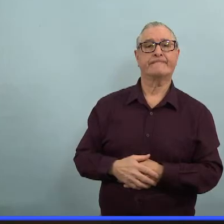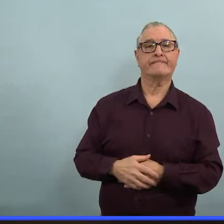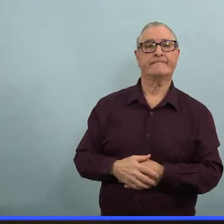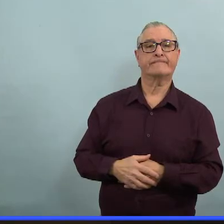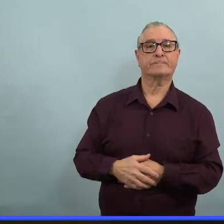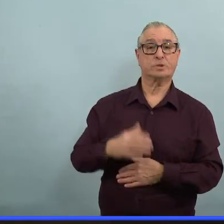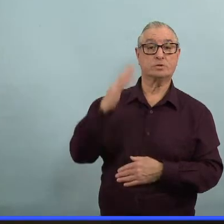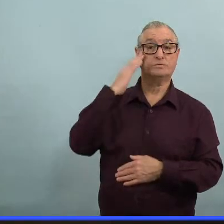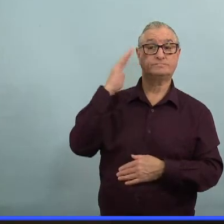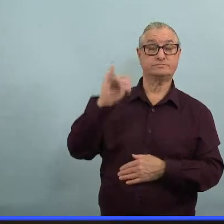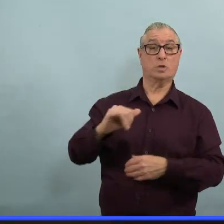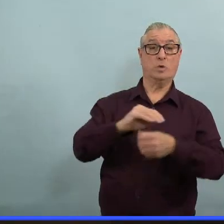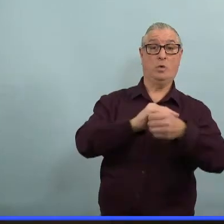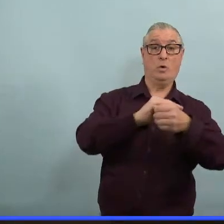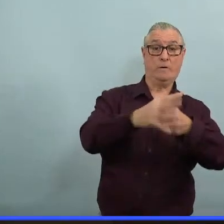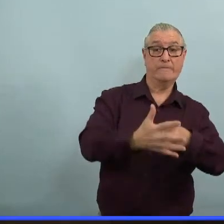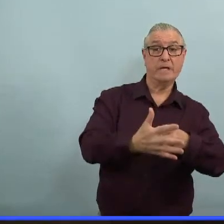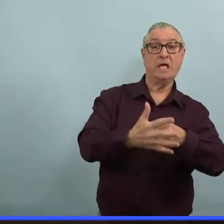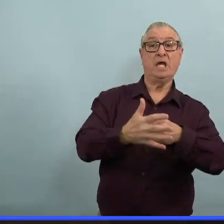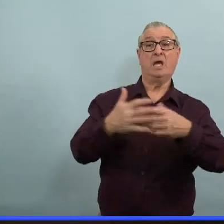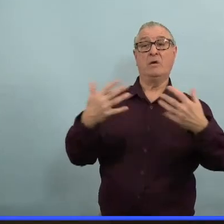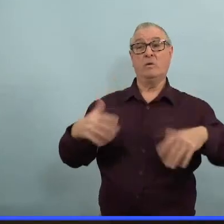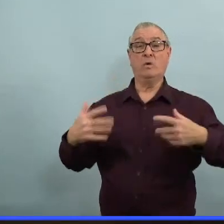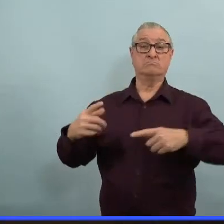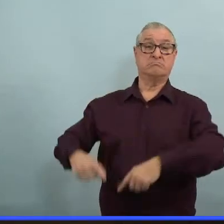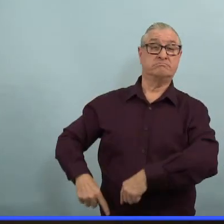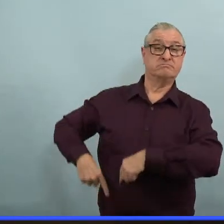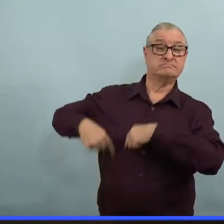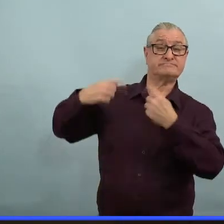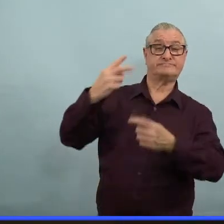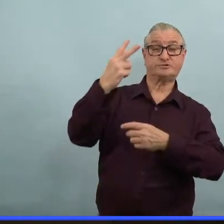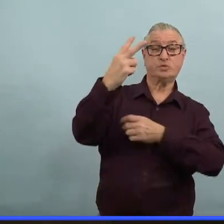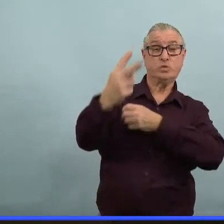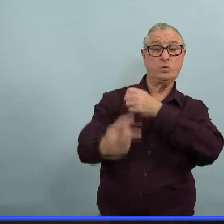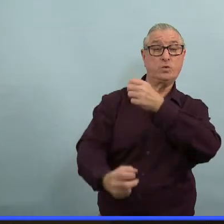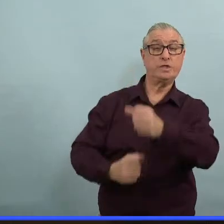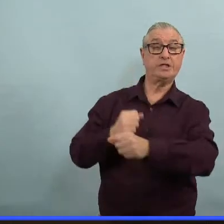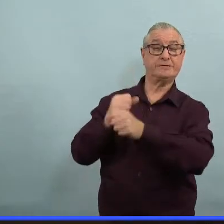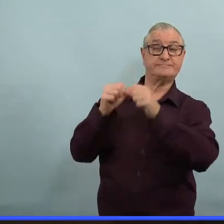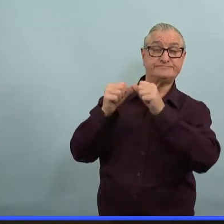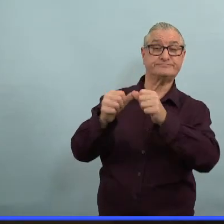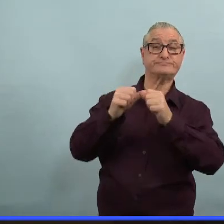lot of money has been poured into uh restrictions and funding for support